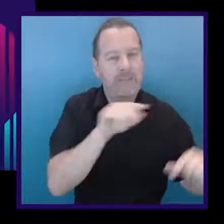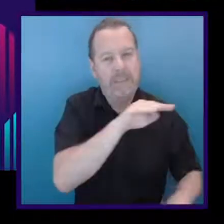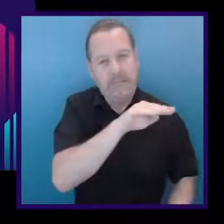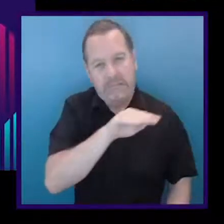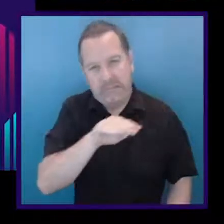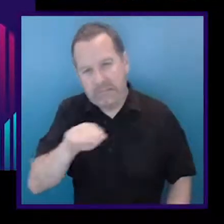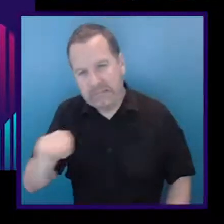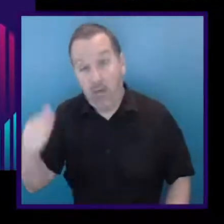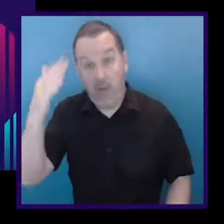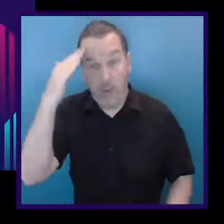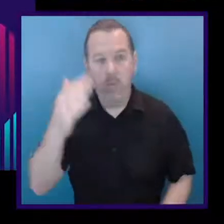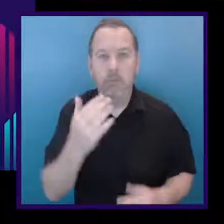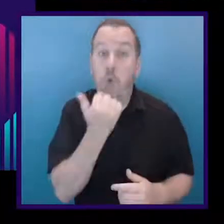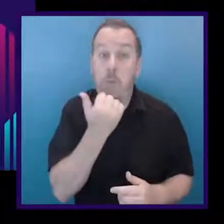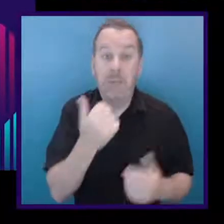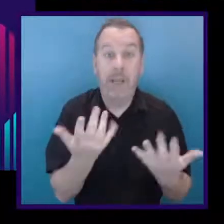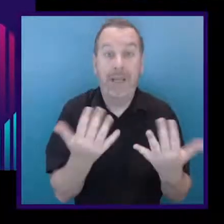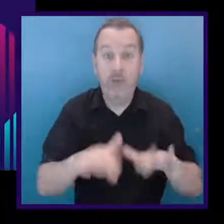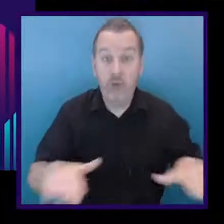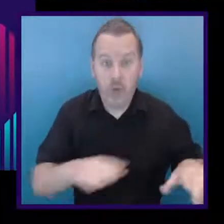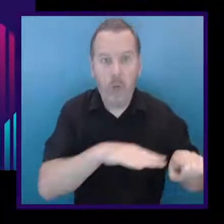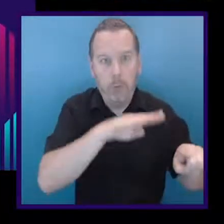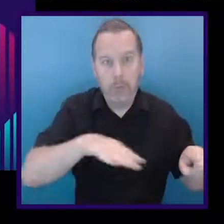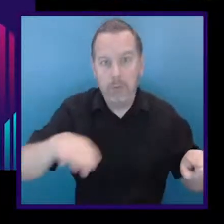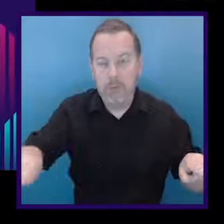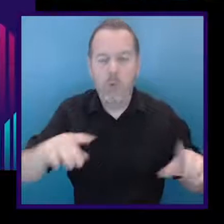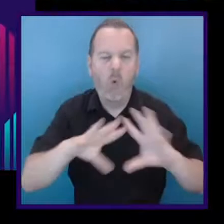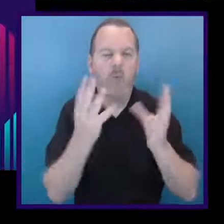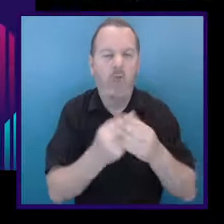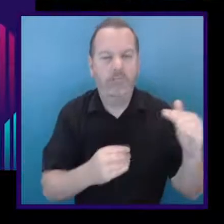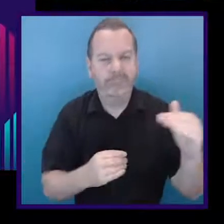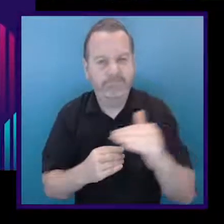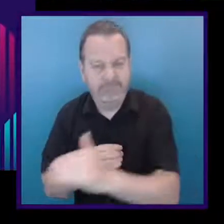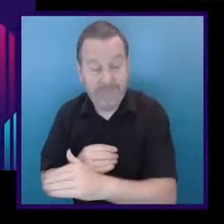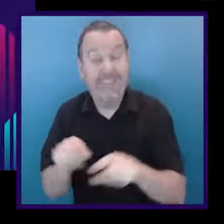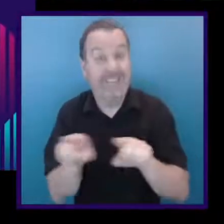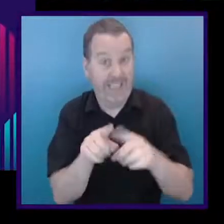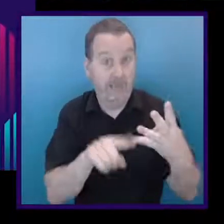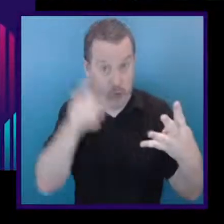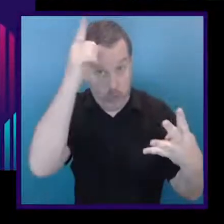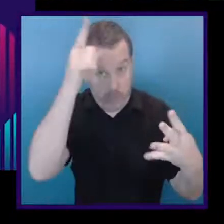in pupil numbers, and numbers in German have also declined over time.